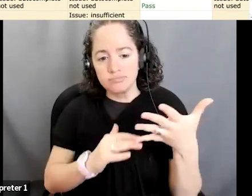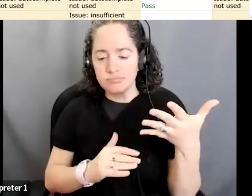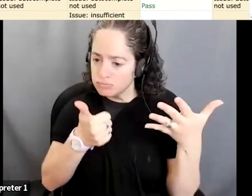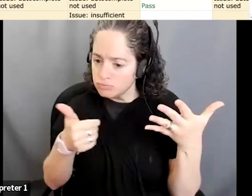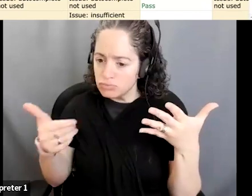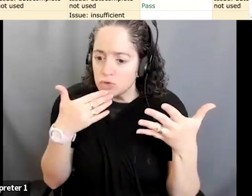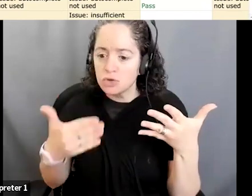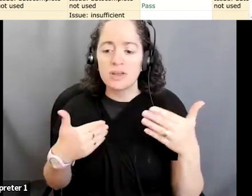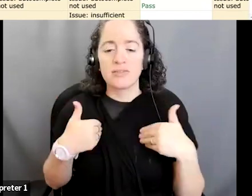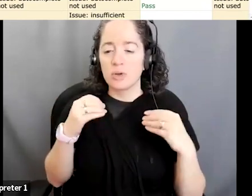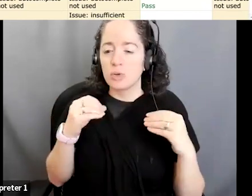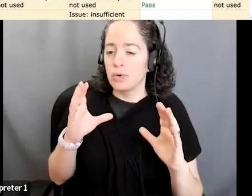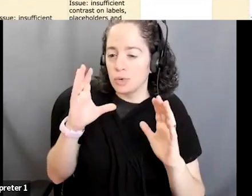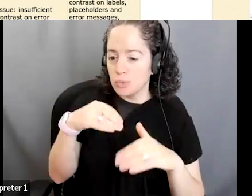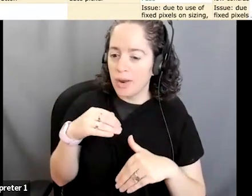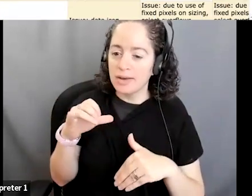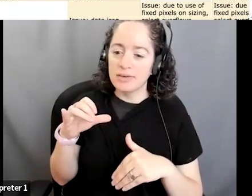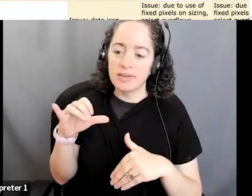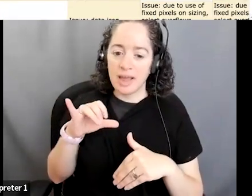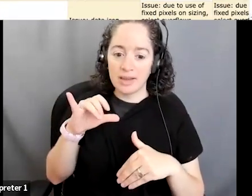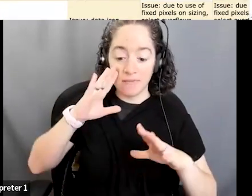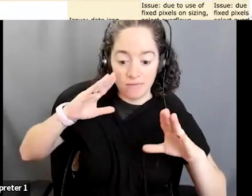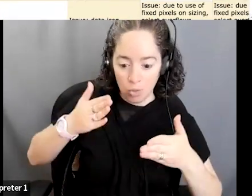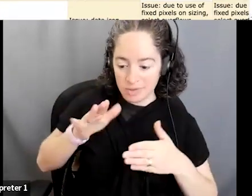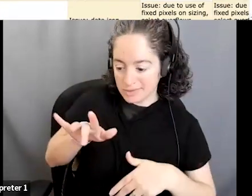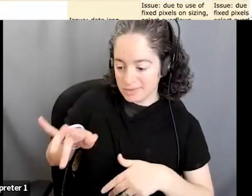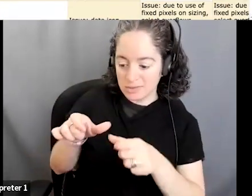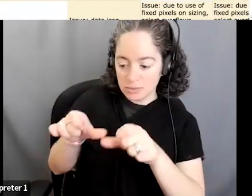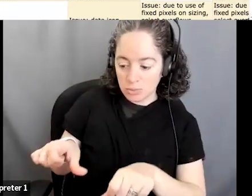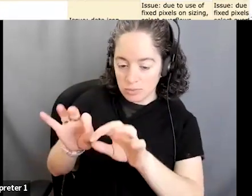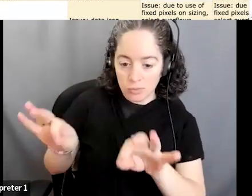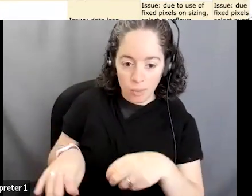such as submitting a form. Most of them did, in fact,